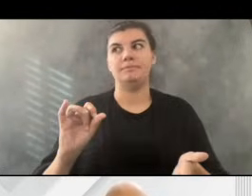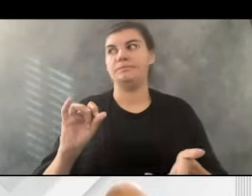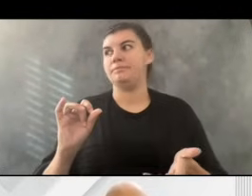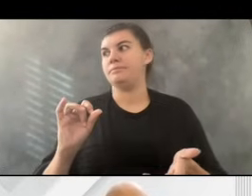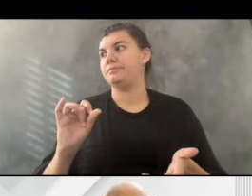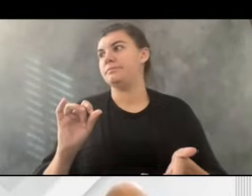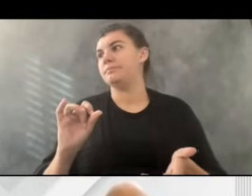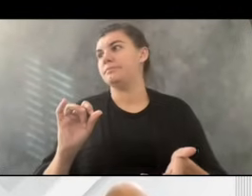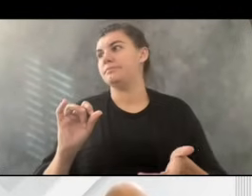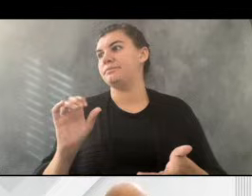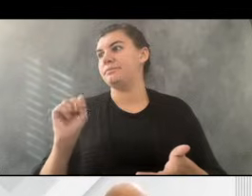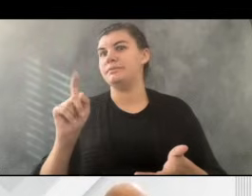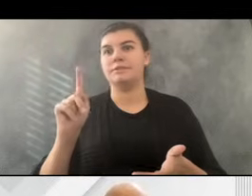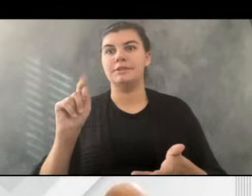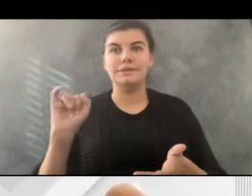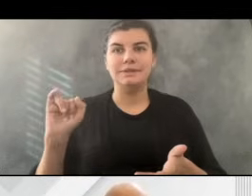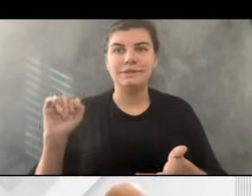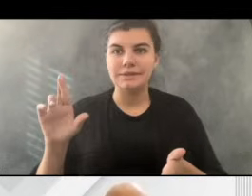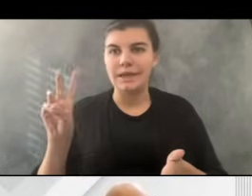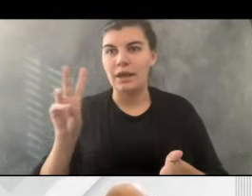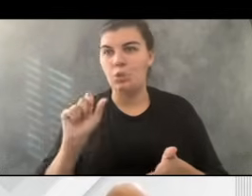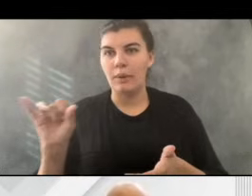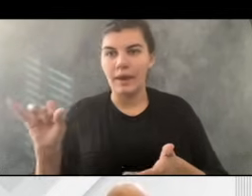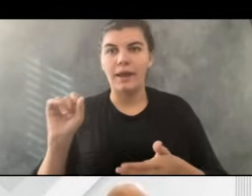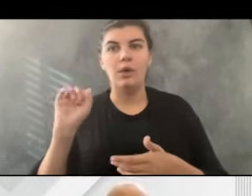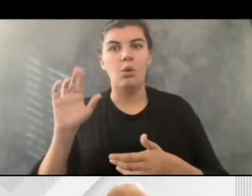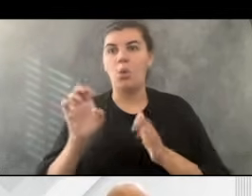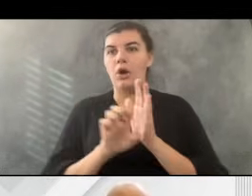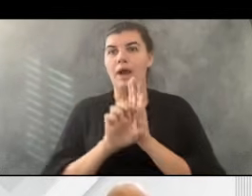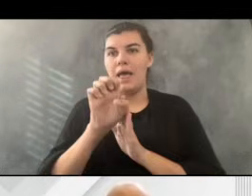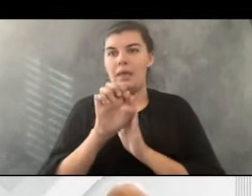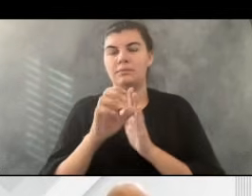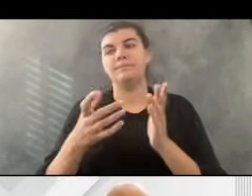or an exposed escalator, or that type of thing.